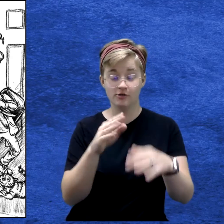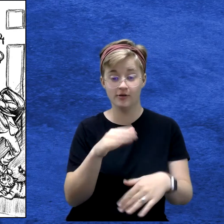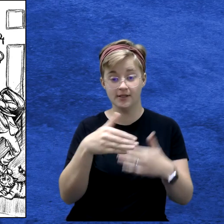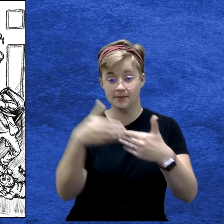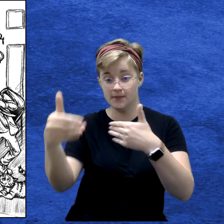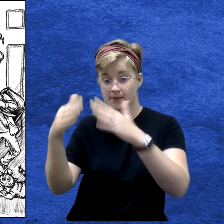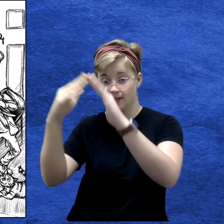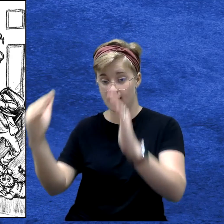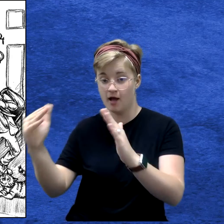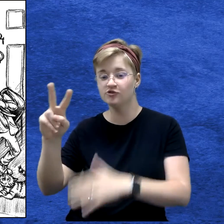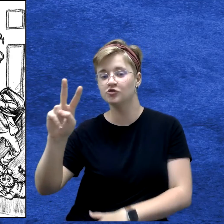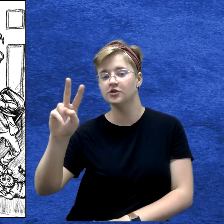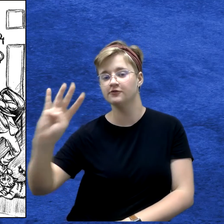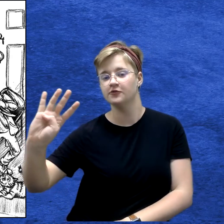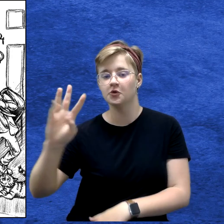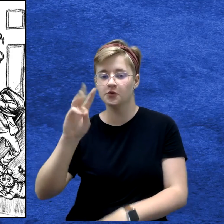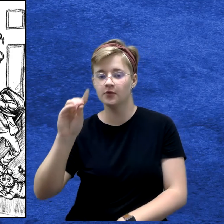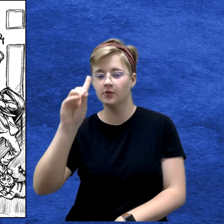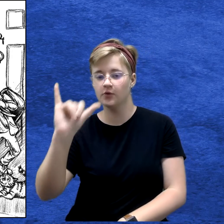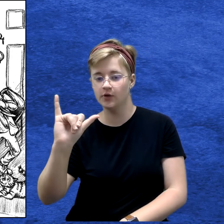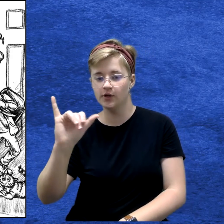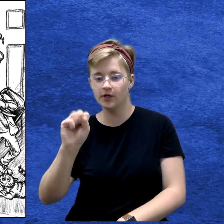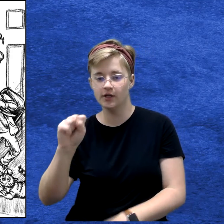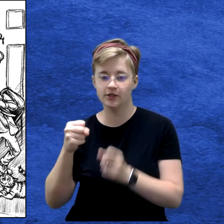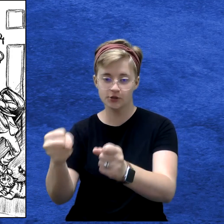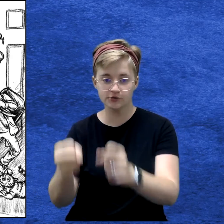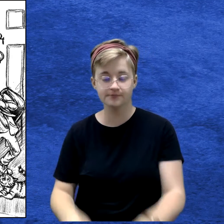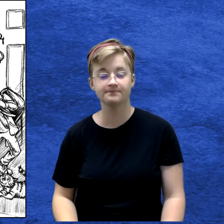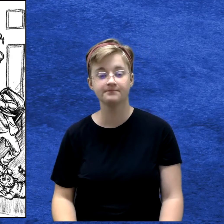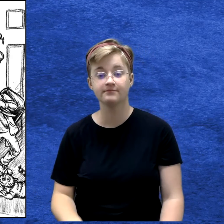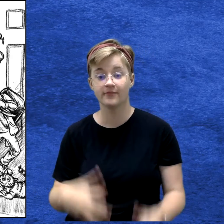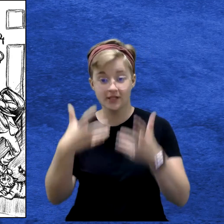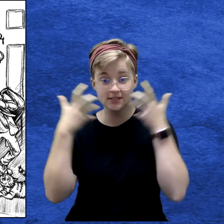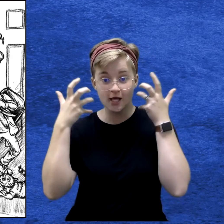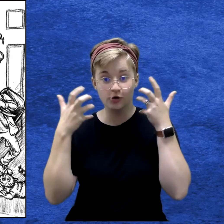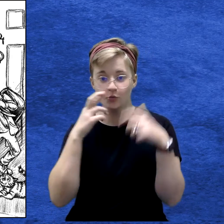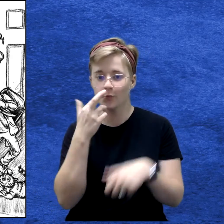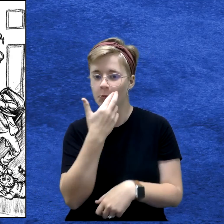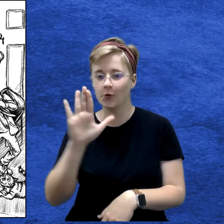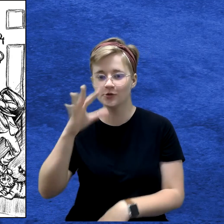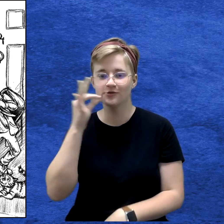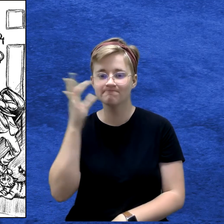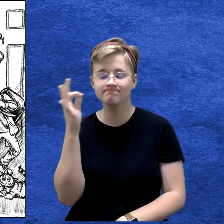Tiger, Ruth Rose’s orange cat, was sitting in the sun on the steps.